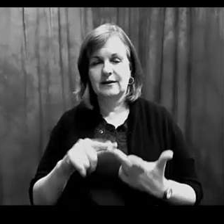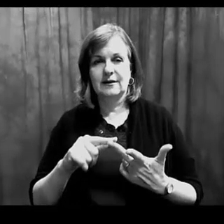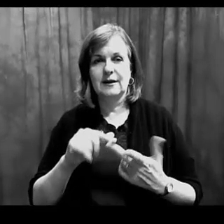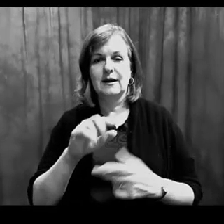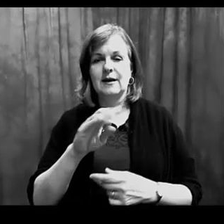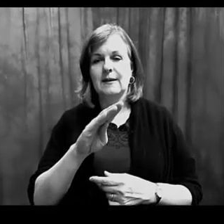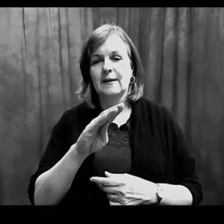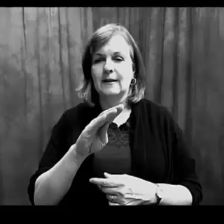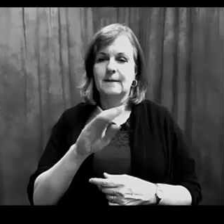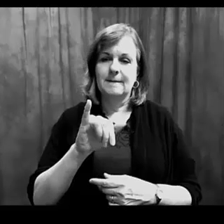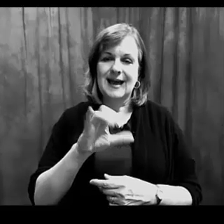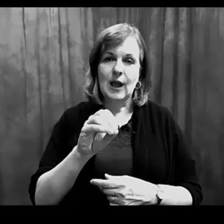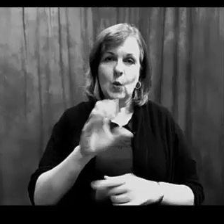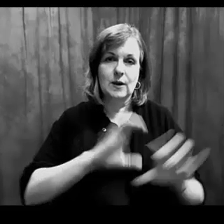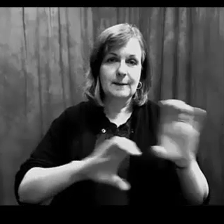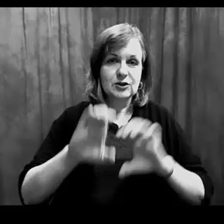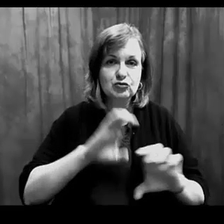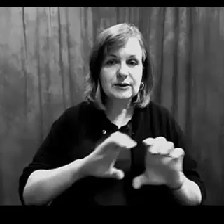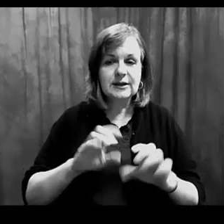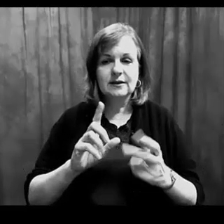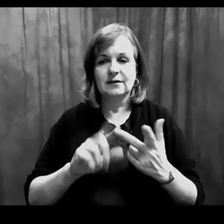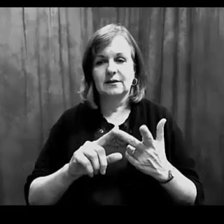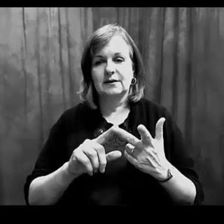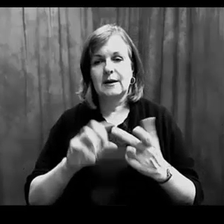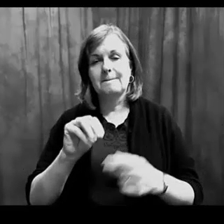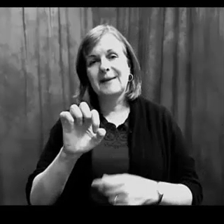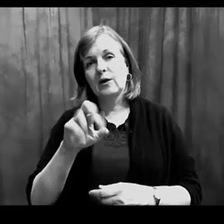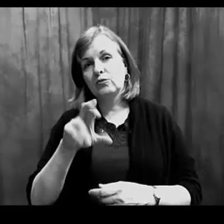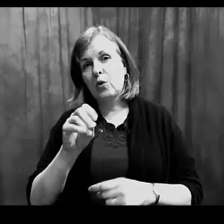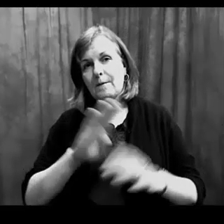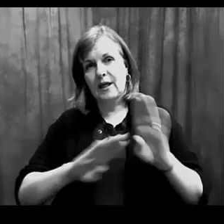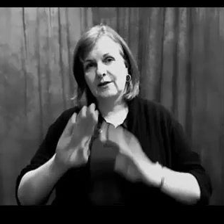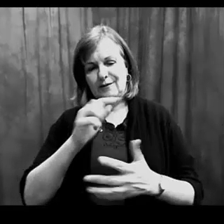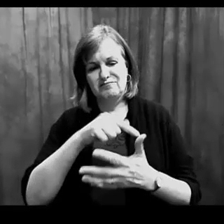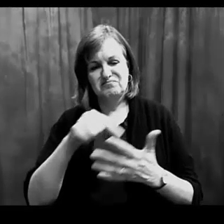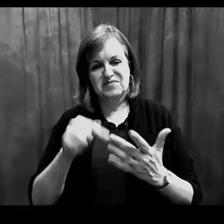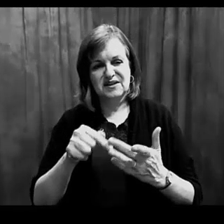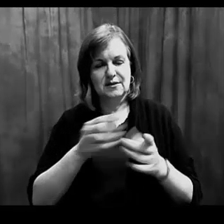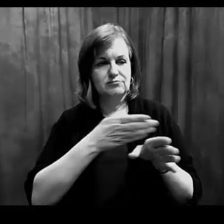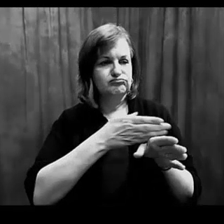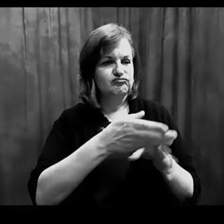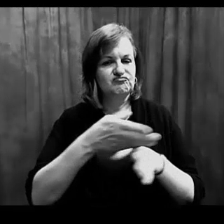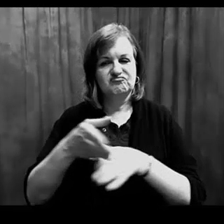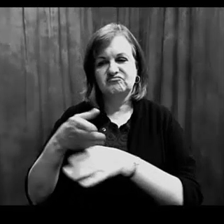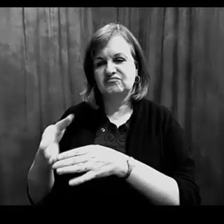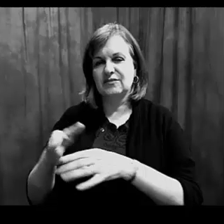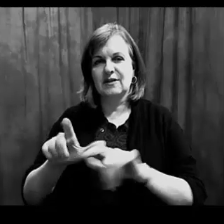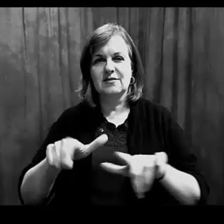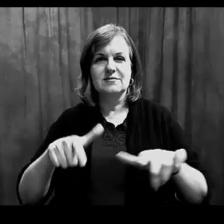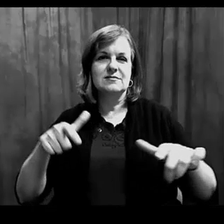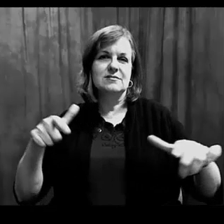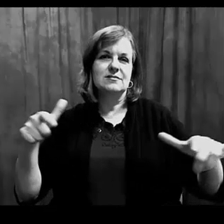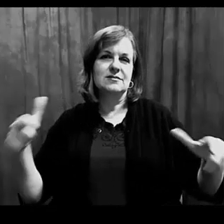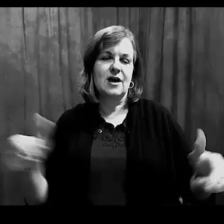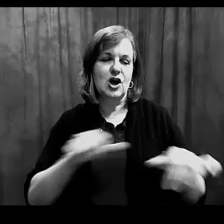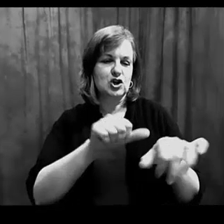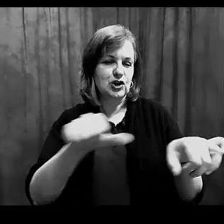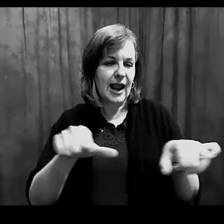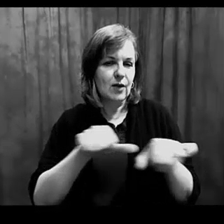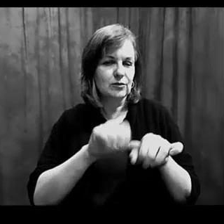we talk about biochemistry -- we talk about microbiology these are all really themes in biology